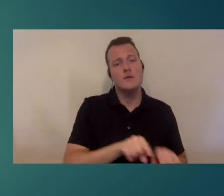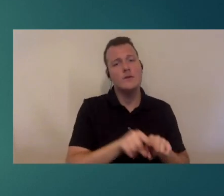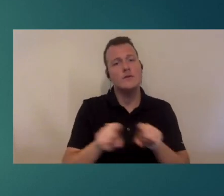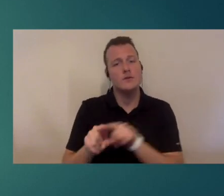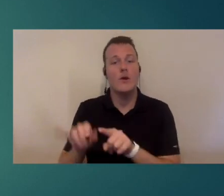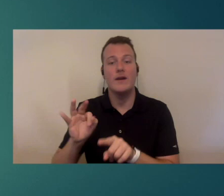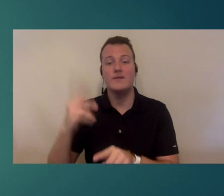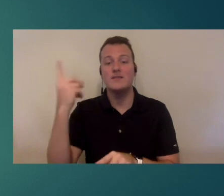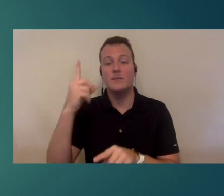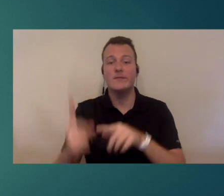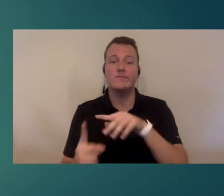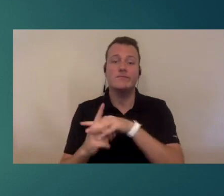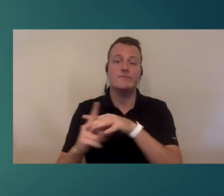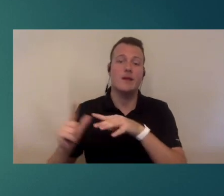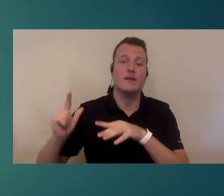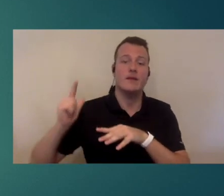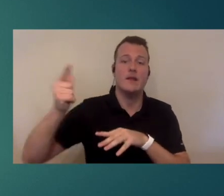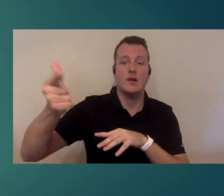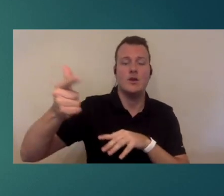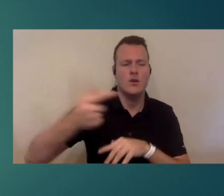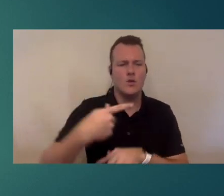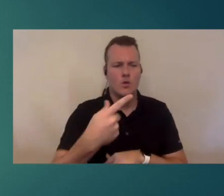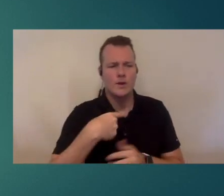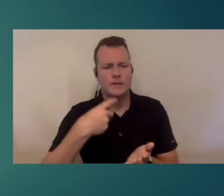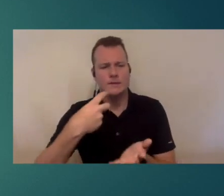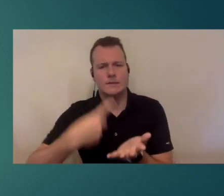something comes up down the road that we can sit down, and talk about it,